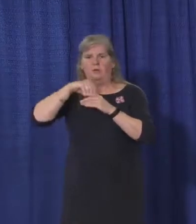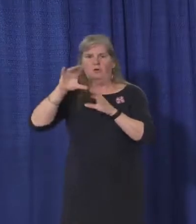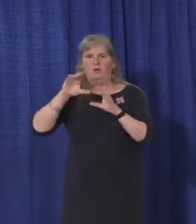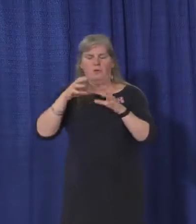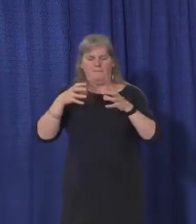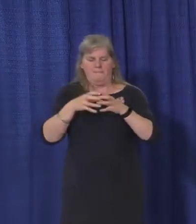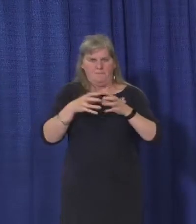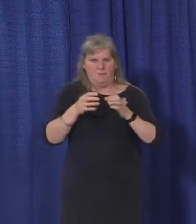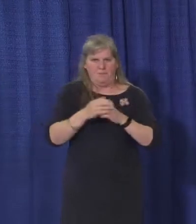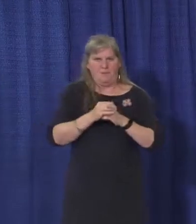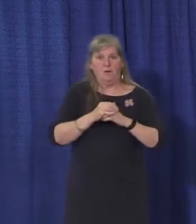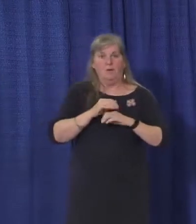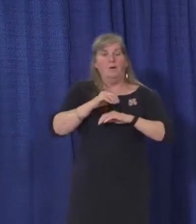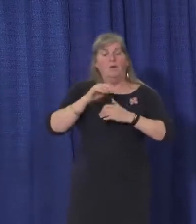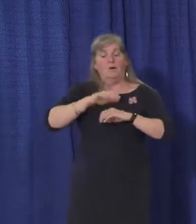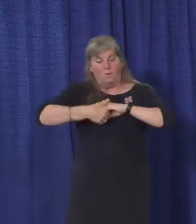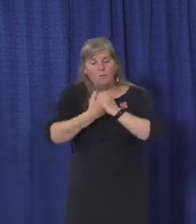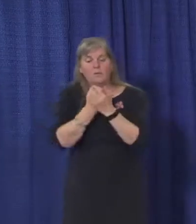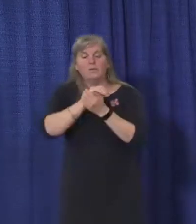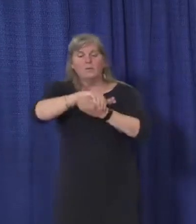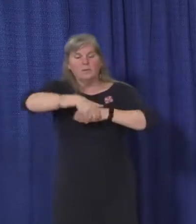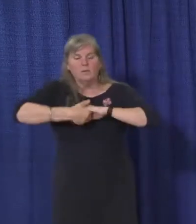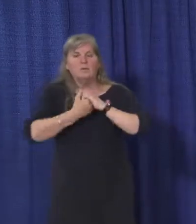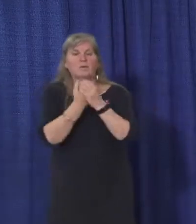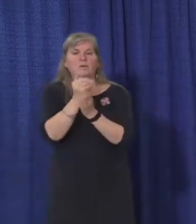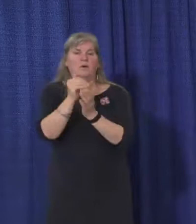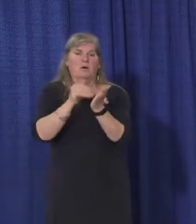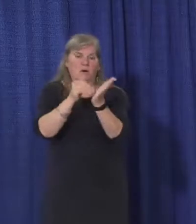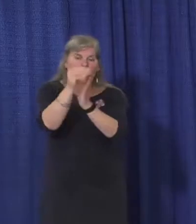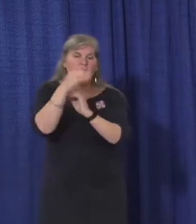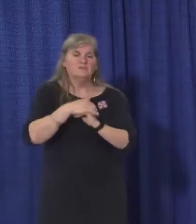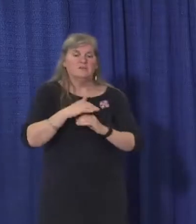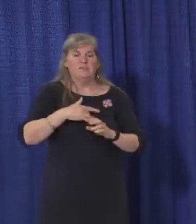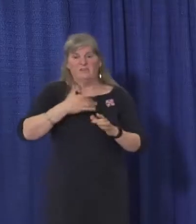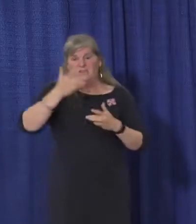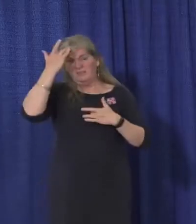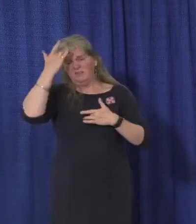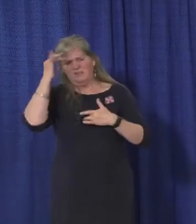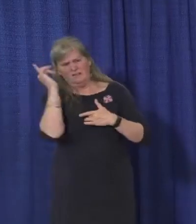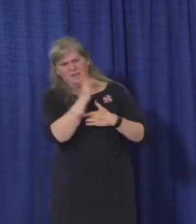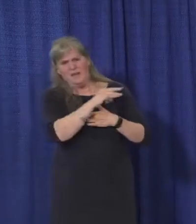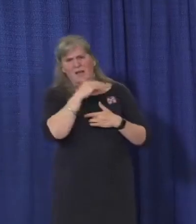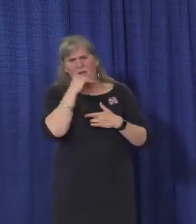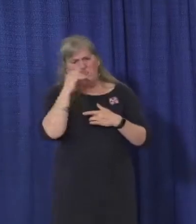your social bubble, and if you are sick please stay home and